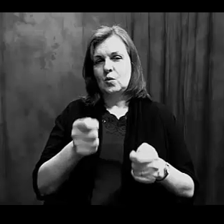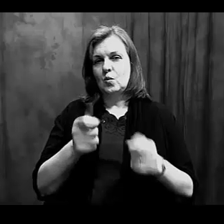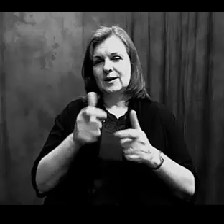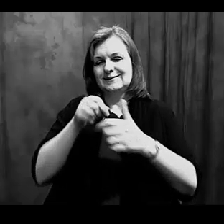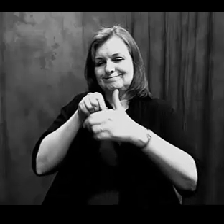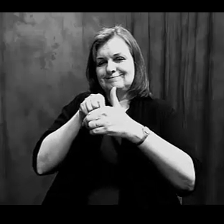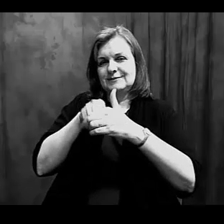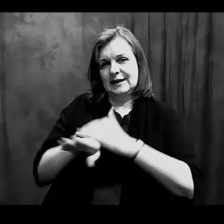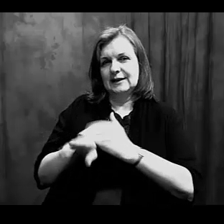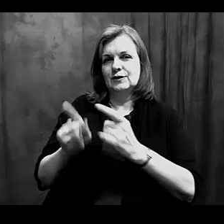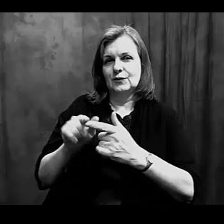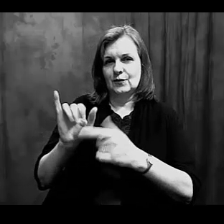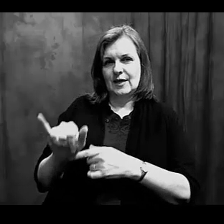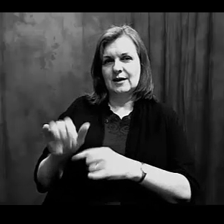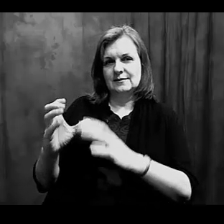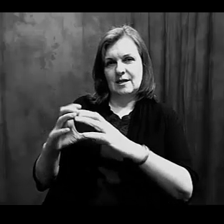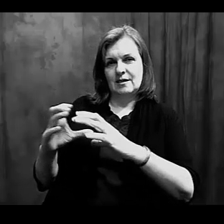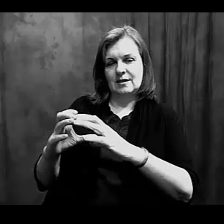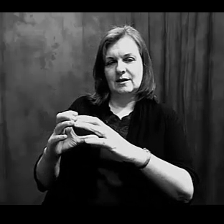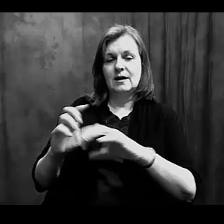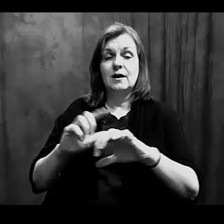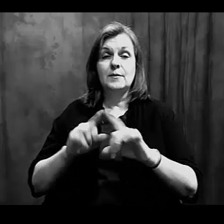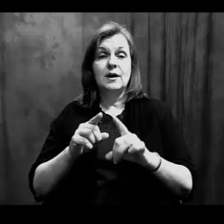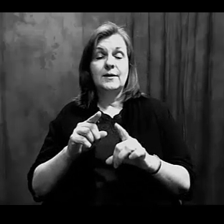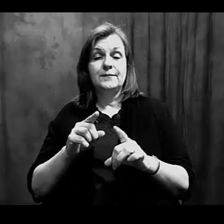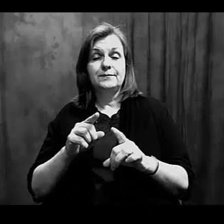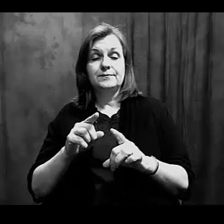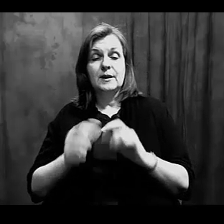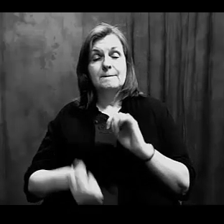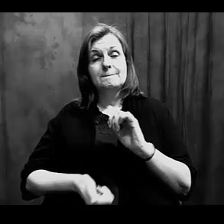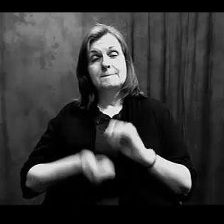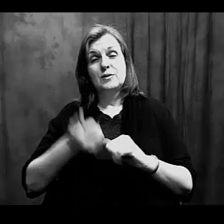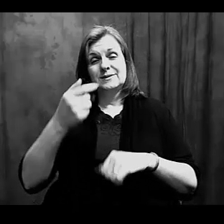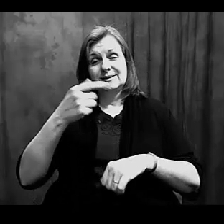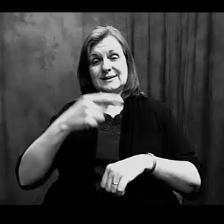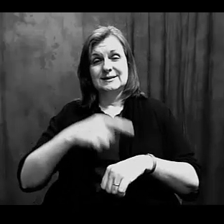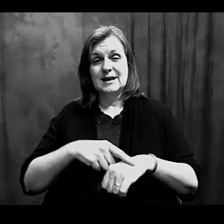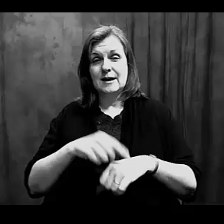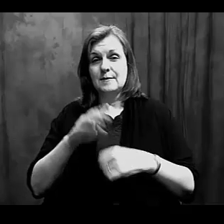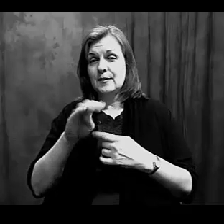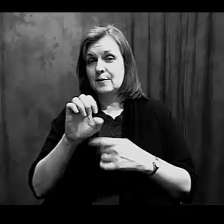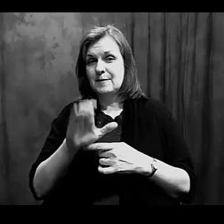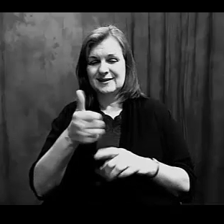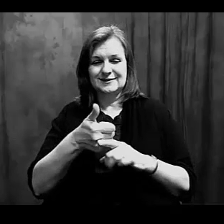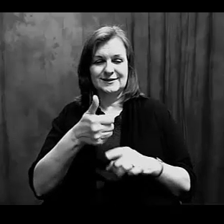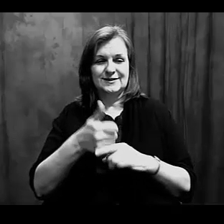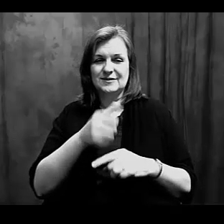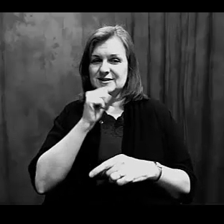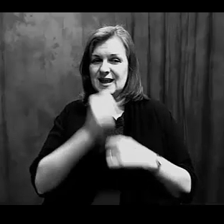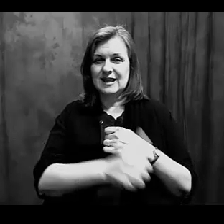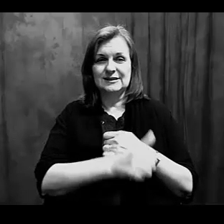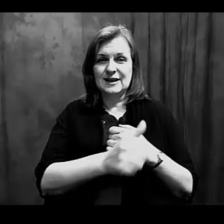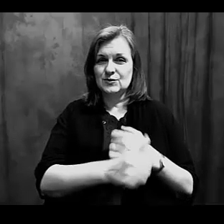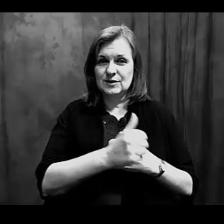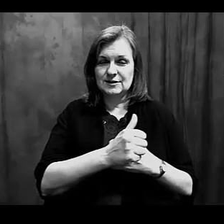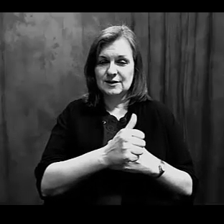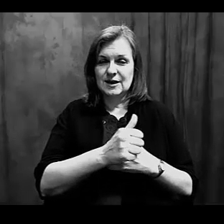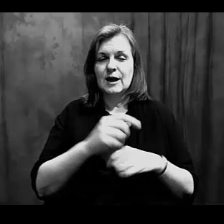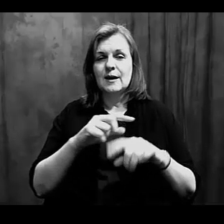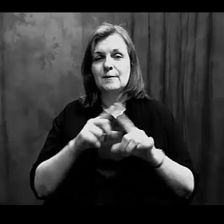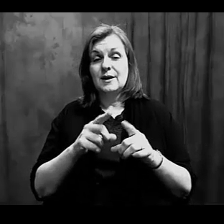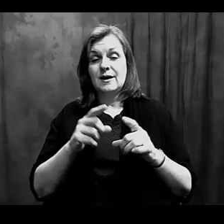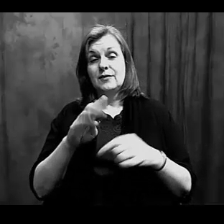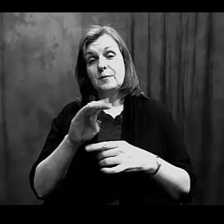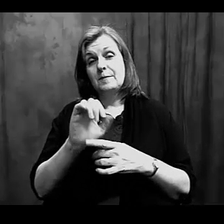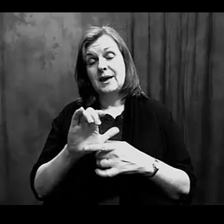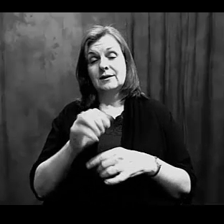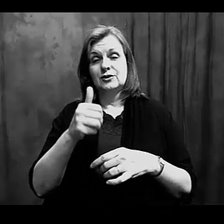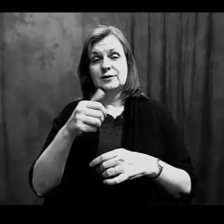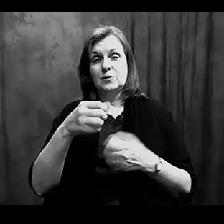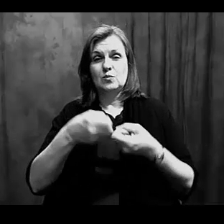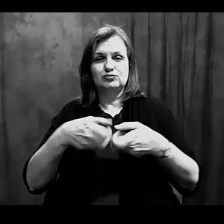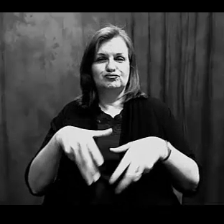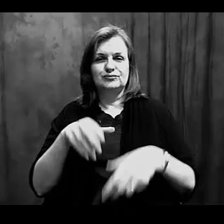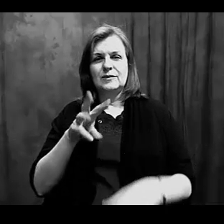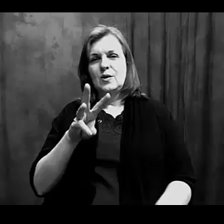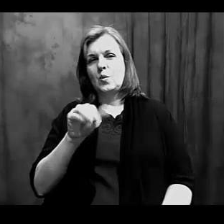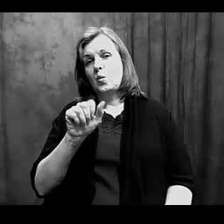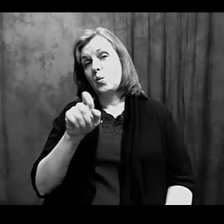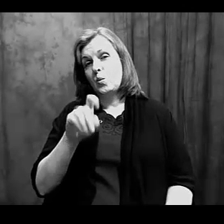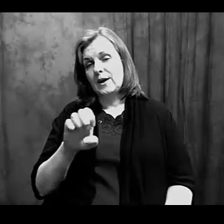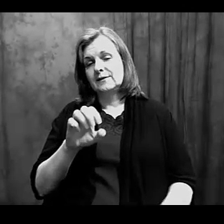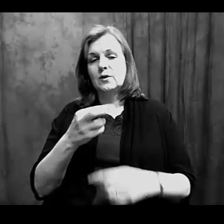infect organisms but when we look at their infection most of the time it's not the bacteria itself that's dangerous it's that toxins